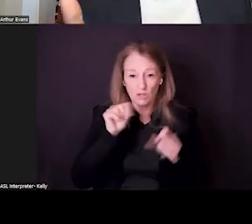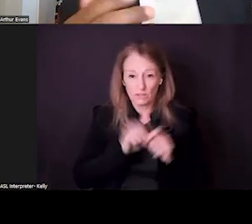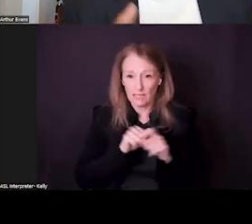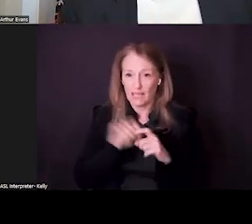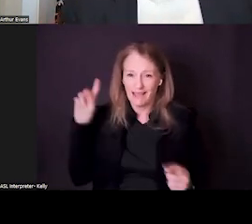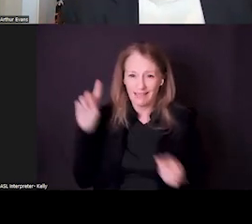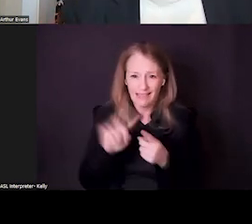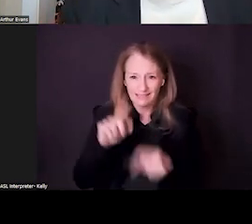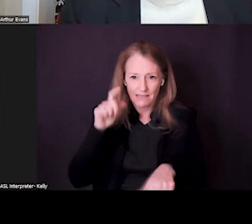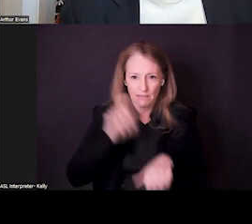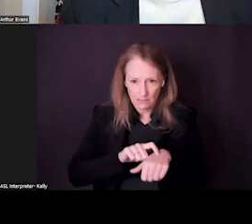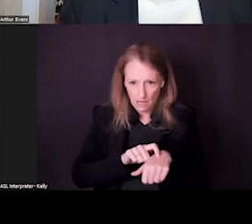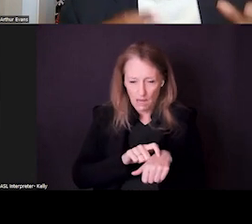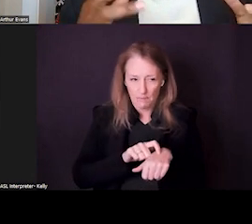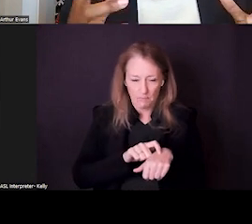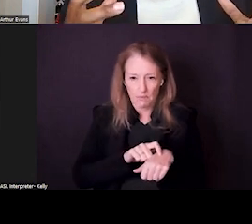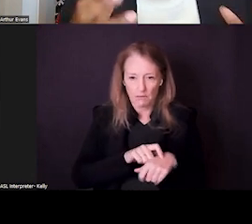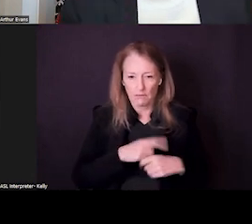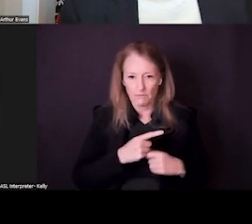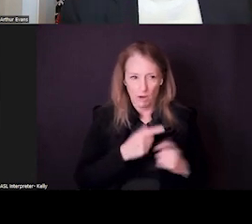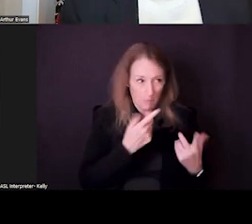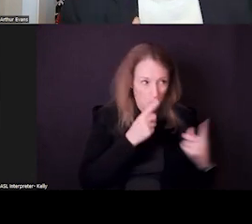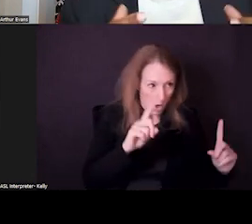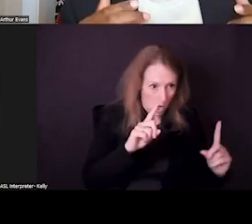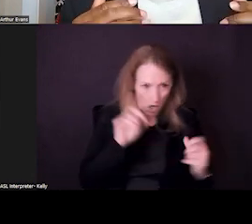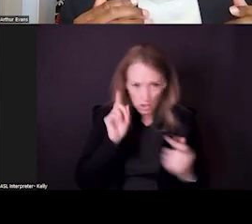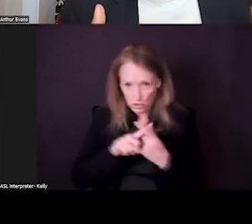LIKE CLINICAL GUIDELINES AND EVIDENCE BASED PRACTICES BECAUSE WE